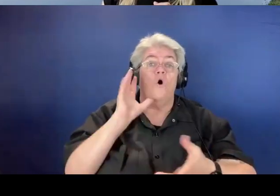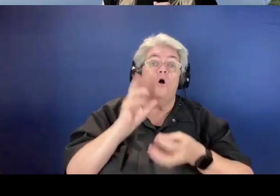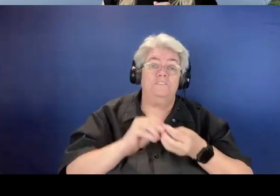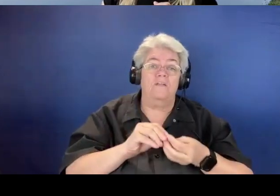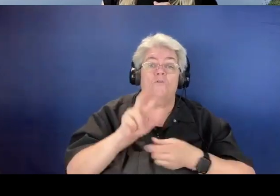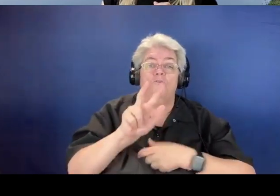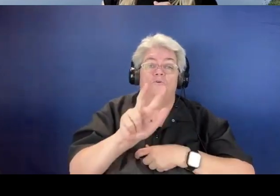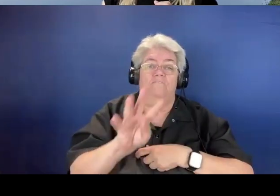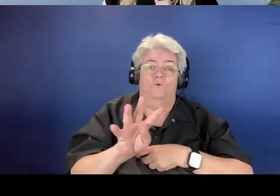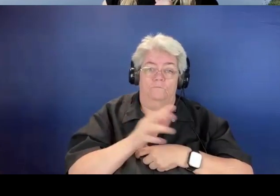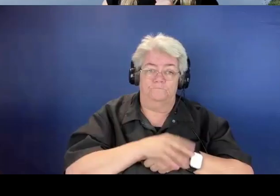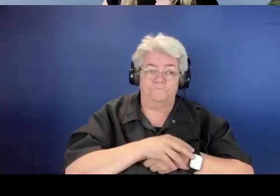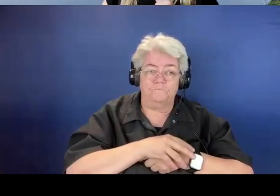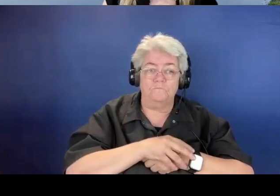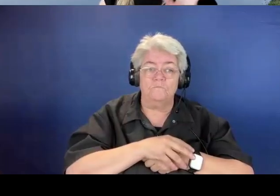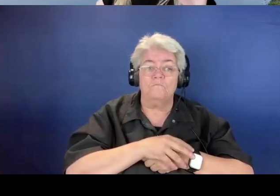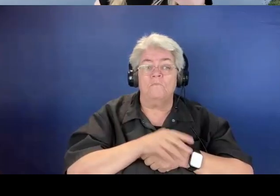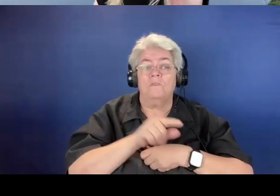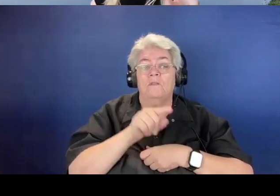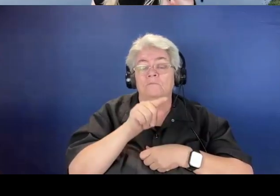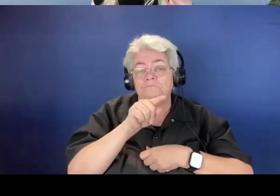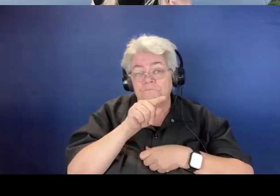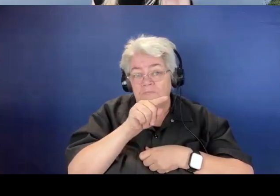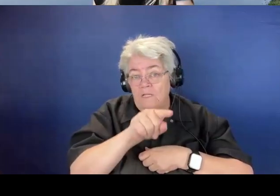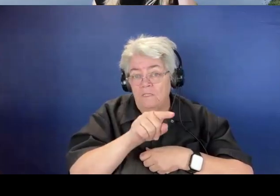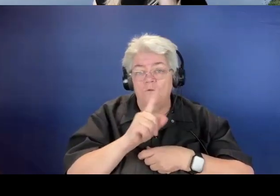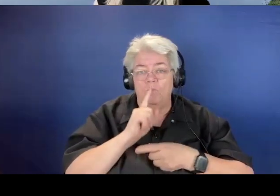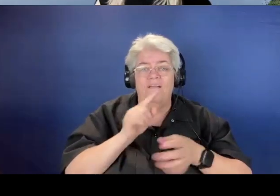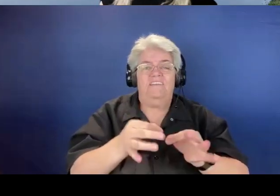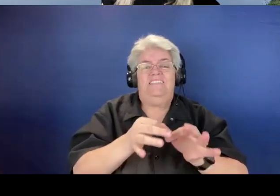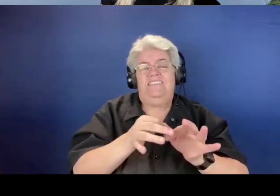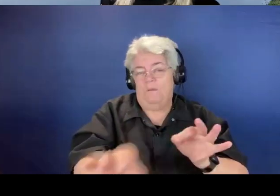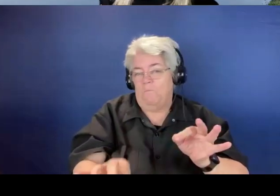At this point, you're going to do your simple math.